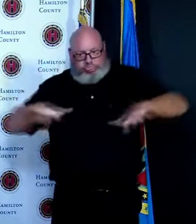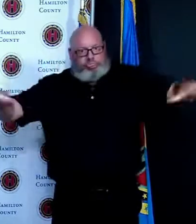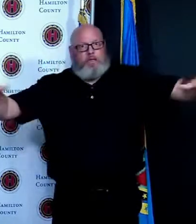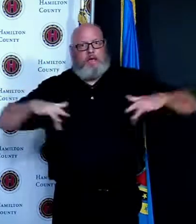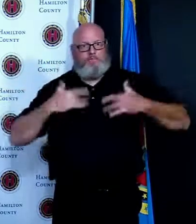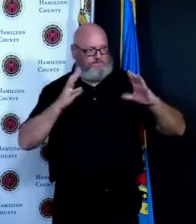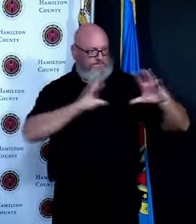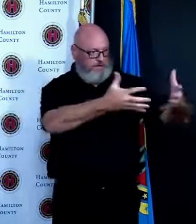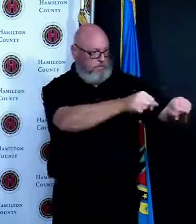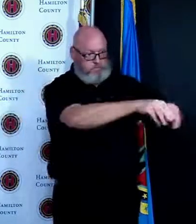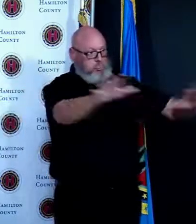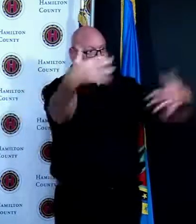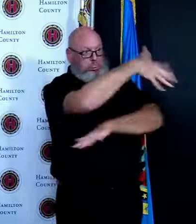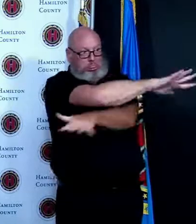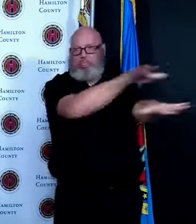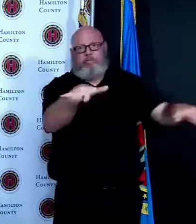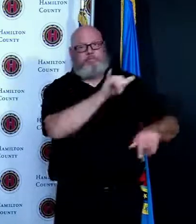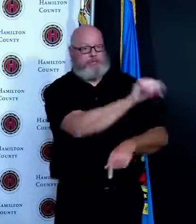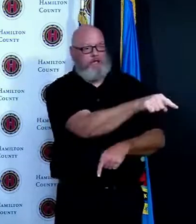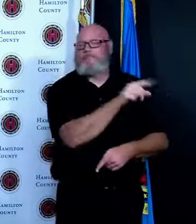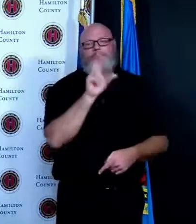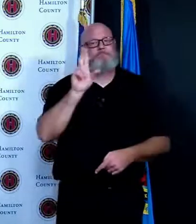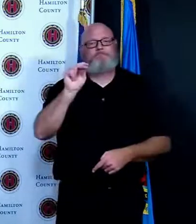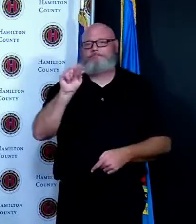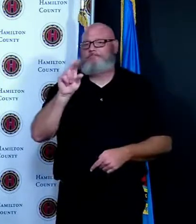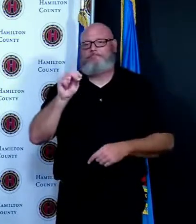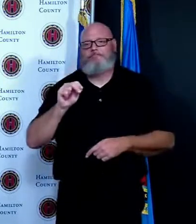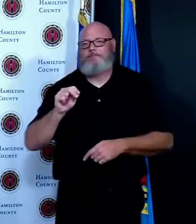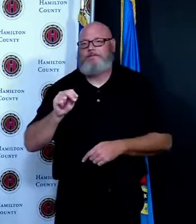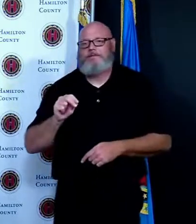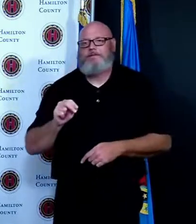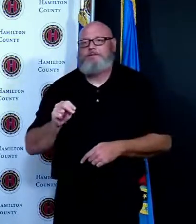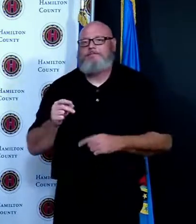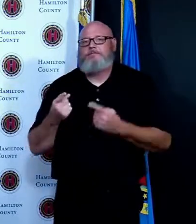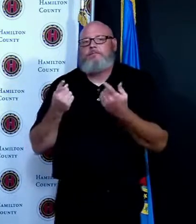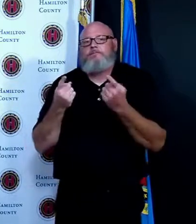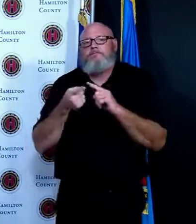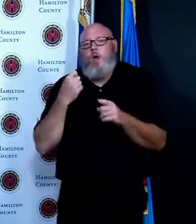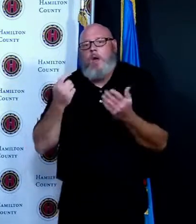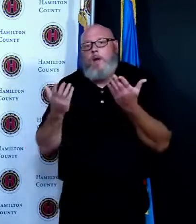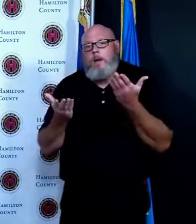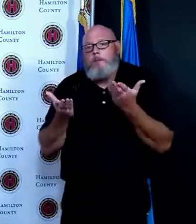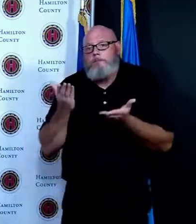on the weekends they're from sporting events they're from schools they're from nursing homes